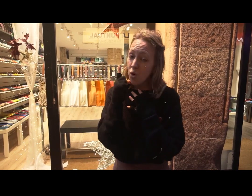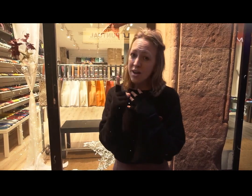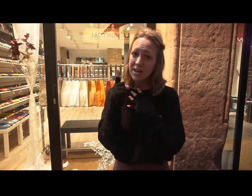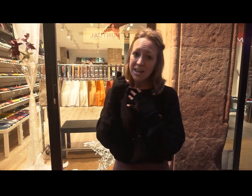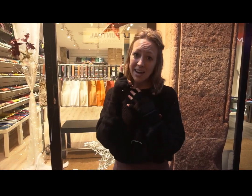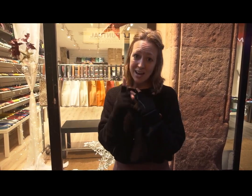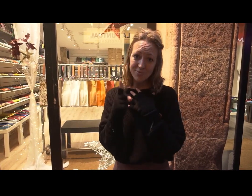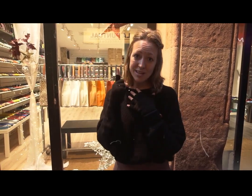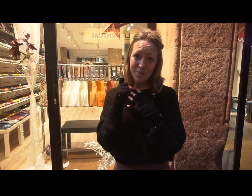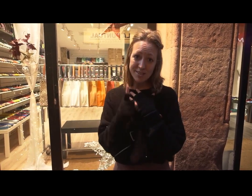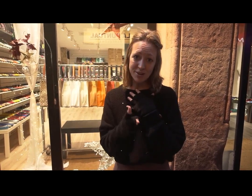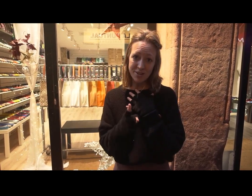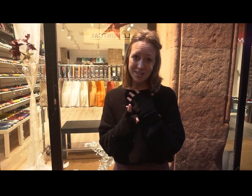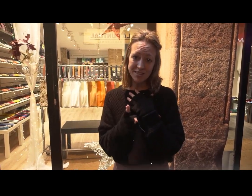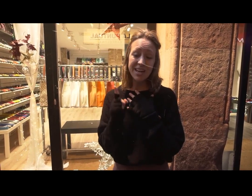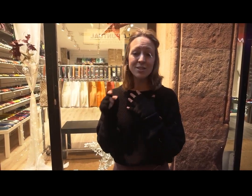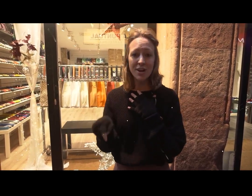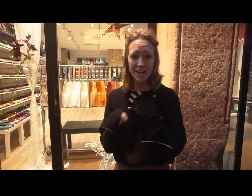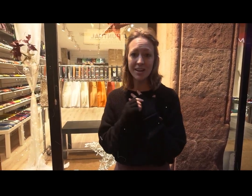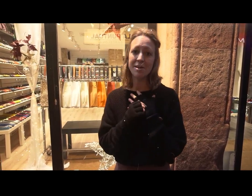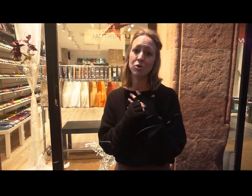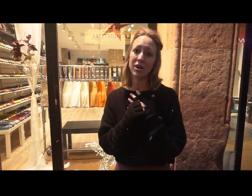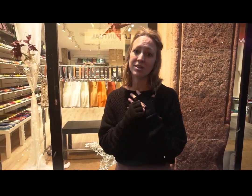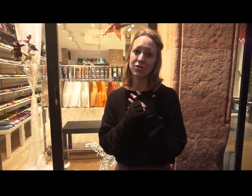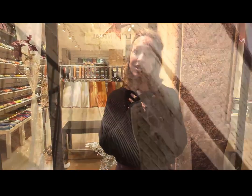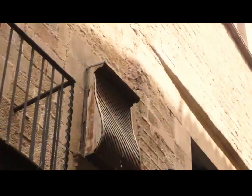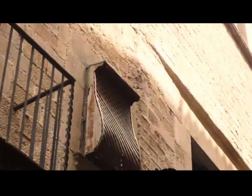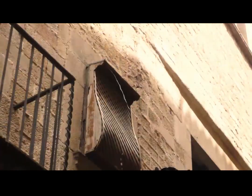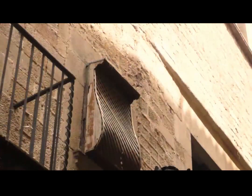There is just one left in Barcelona (a "gelosia" in Catalan) and it's right here in Montcada street